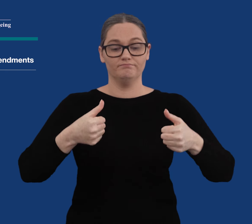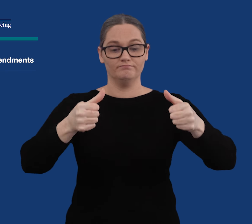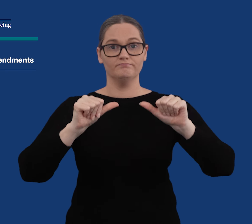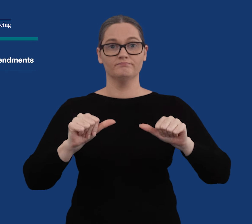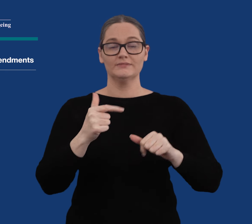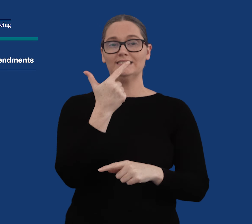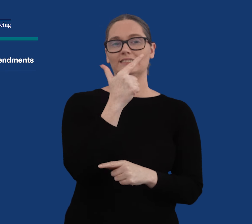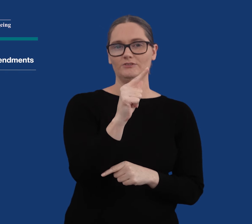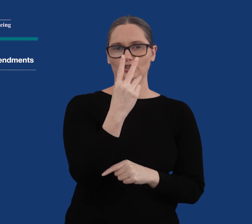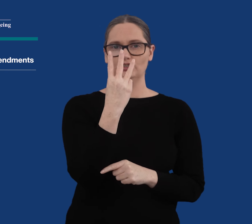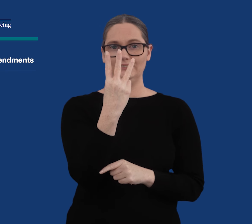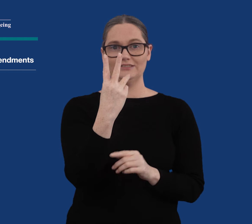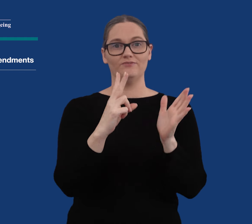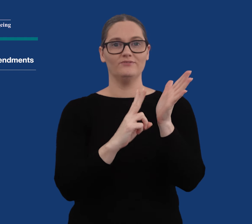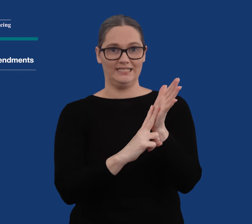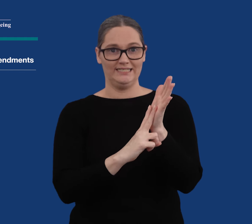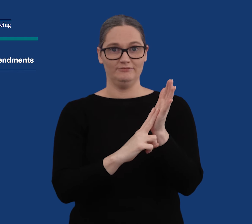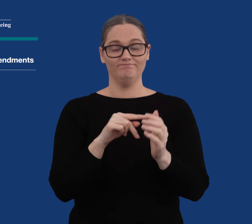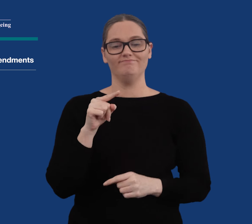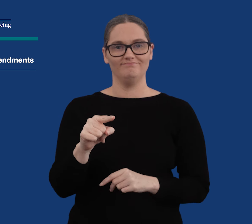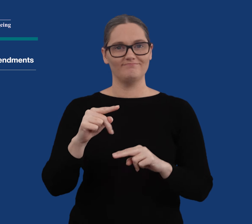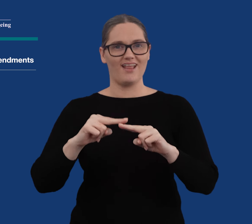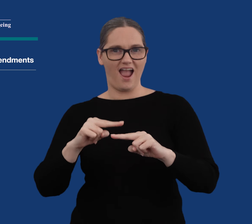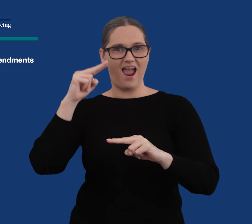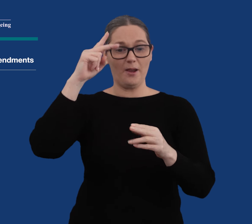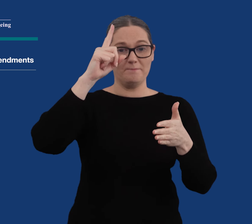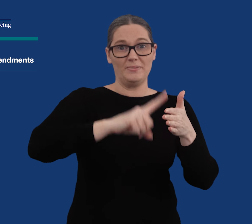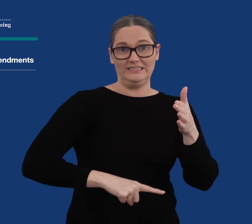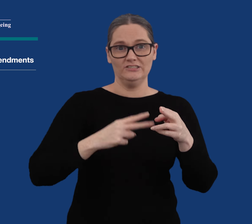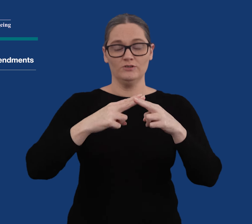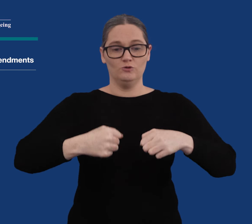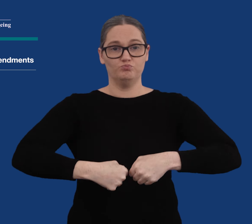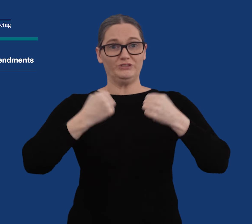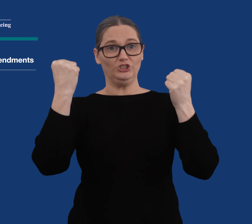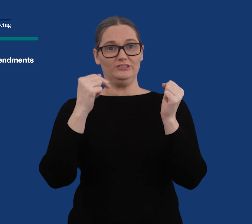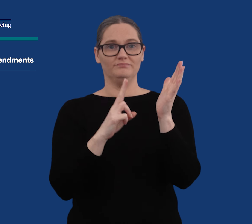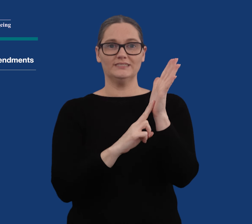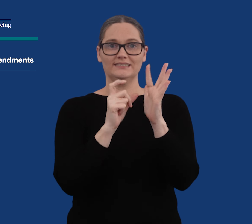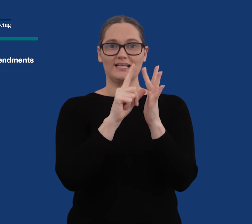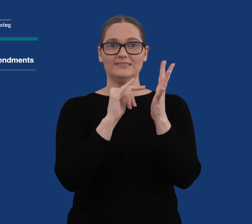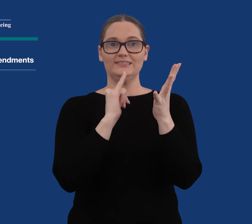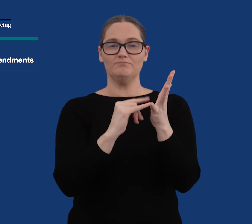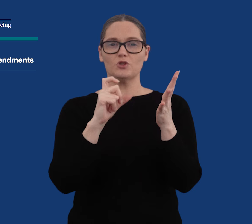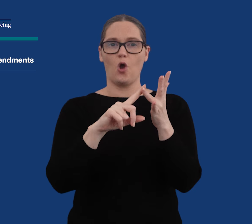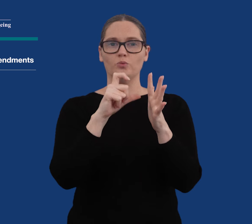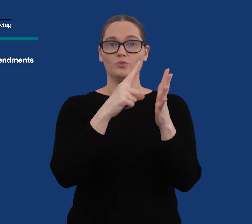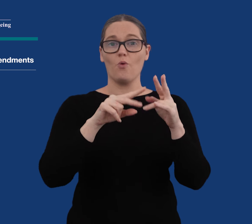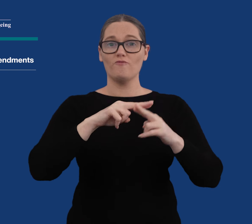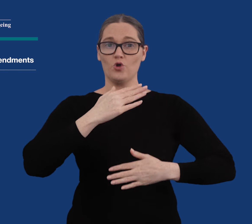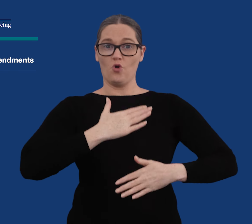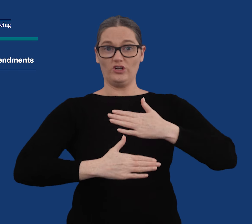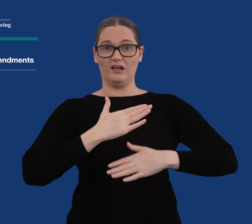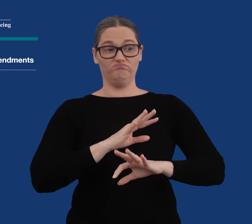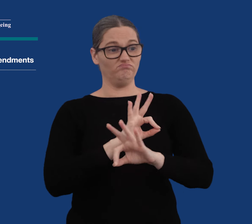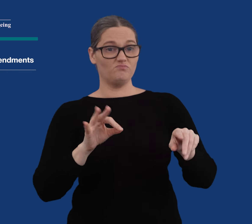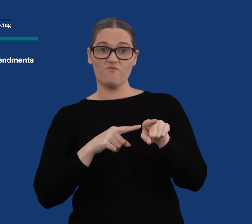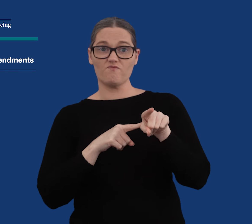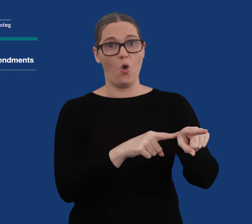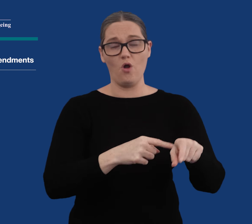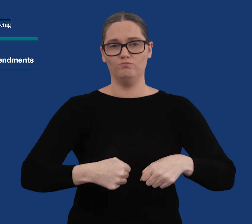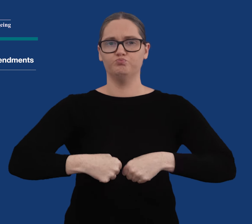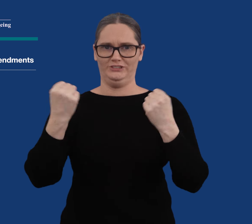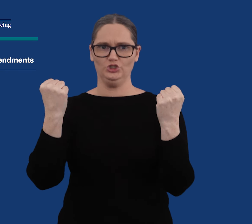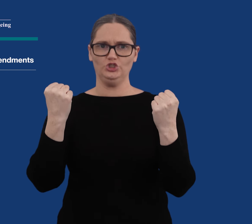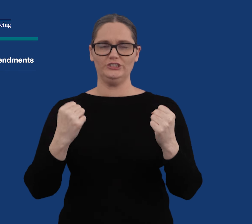• Section 73V – Higher civil penalties for breach of NDIS Code of Conduct